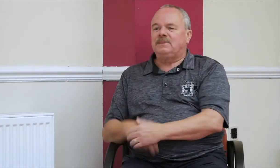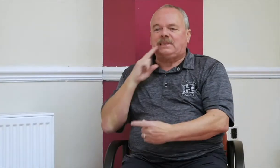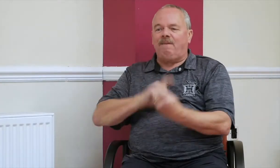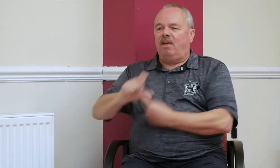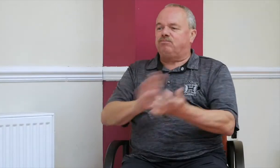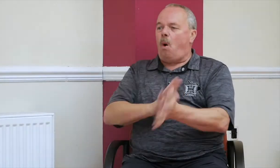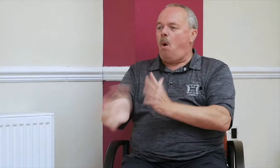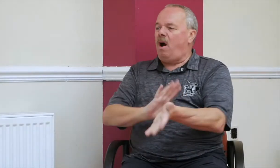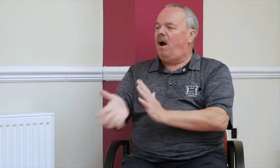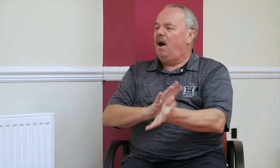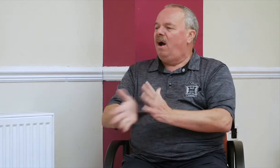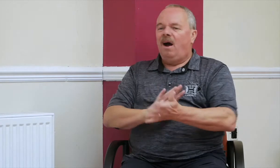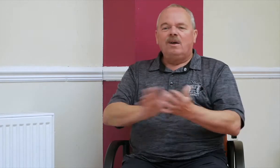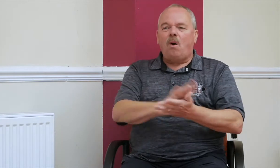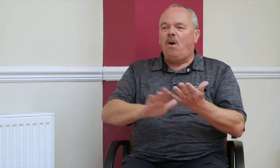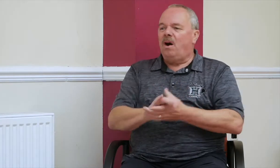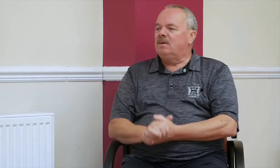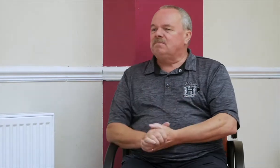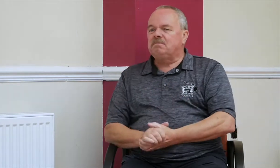The deaf club was for chatting and having fun.